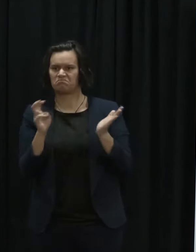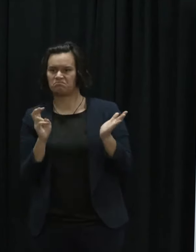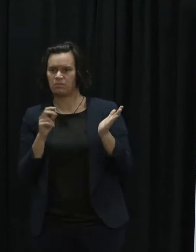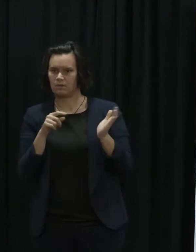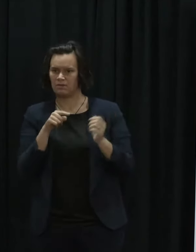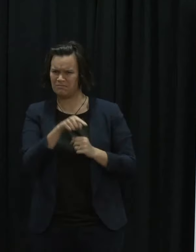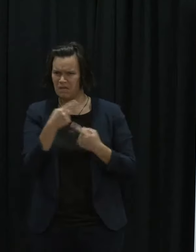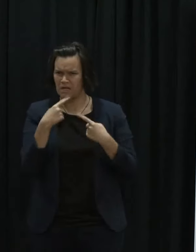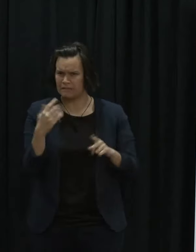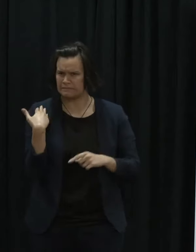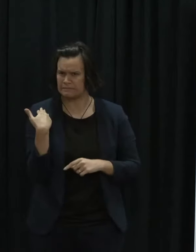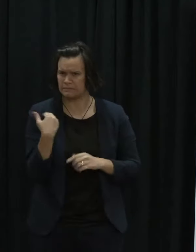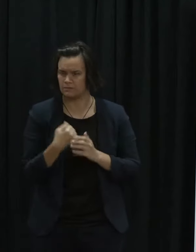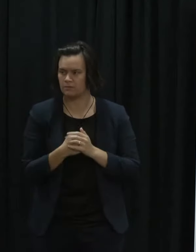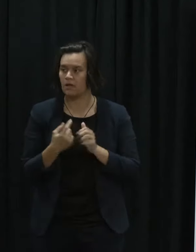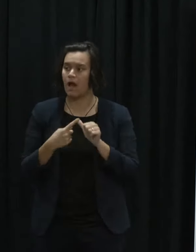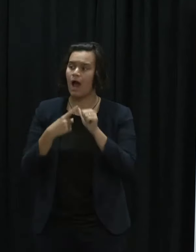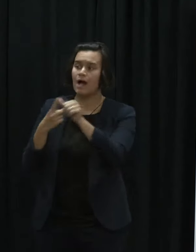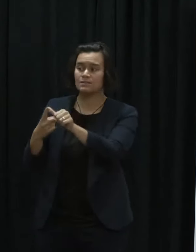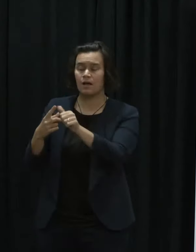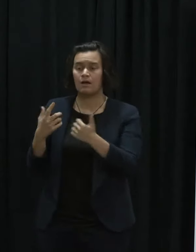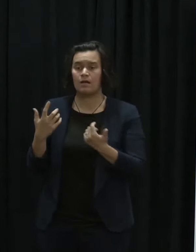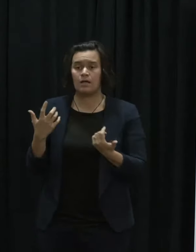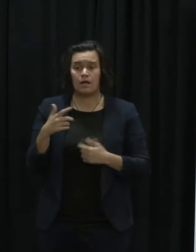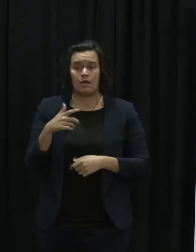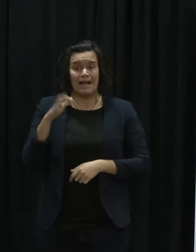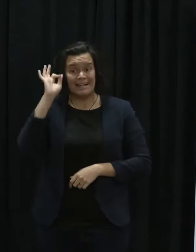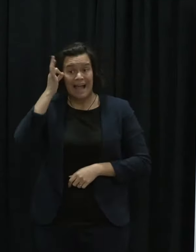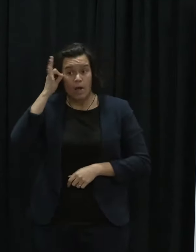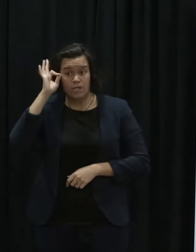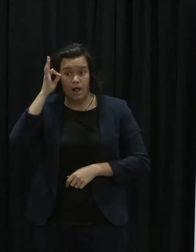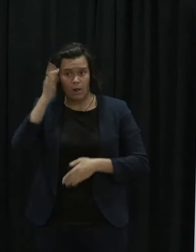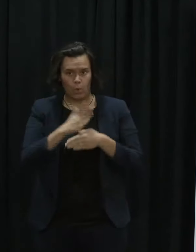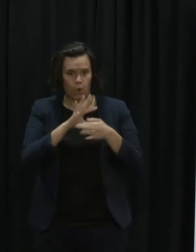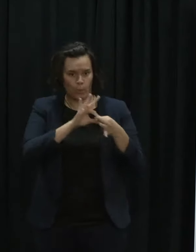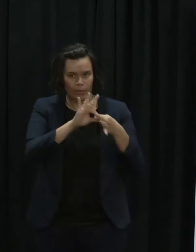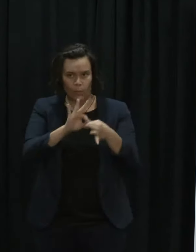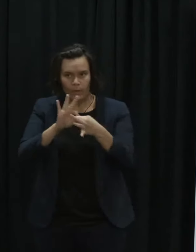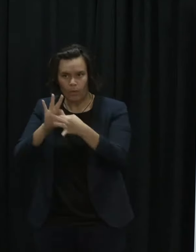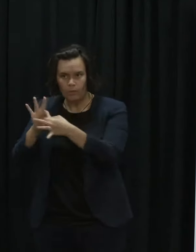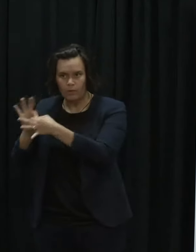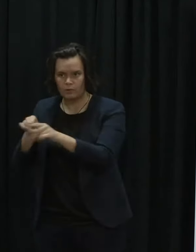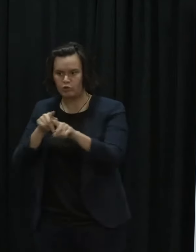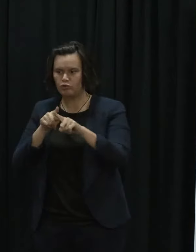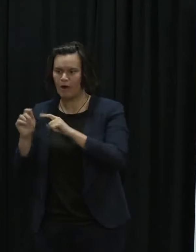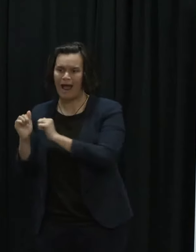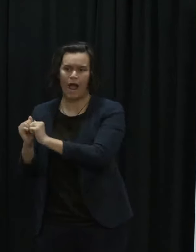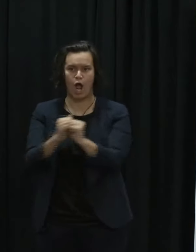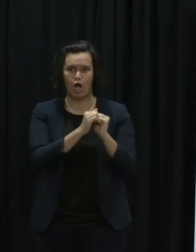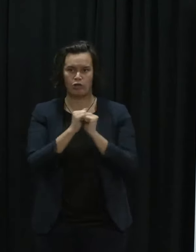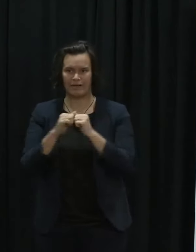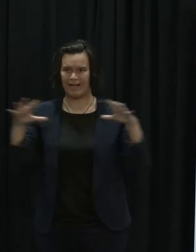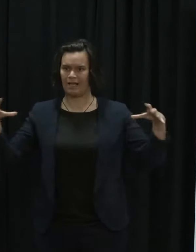from the opt out model of three waters, the decision to walk away was made in June?